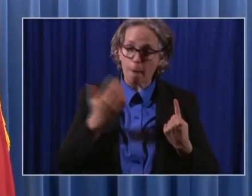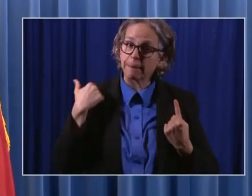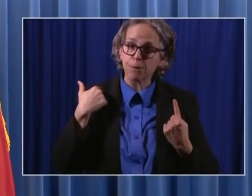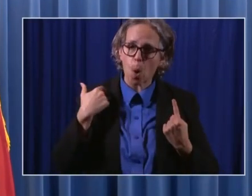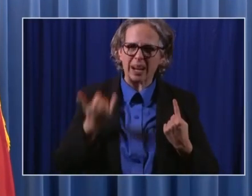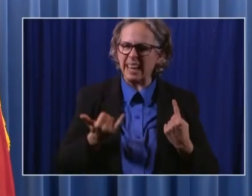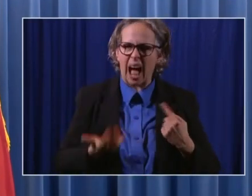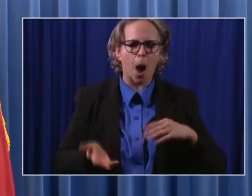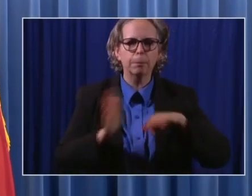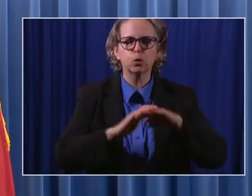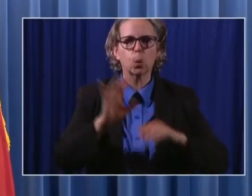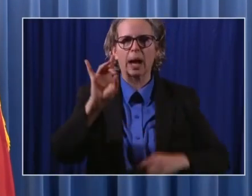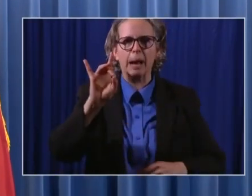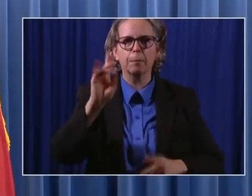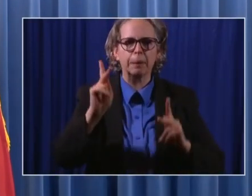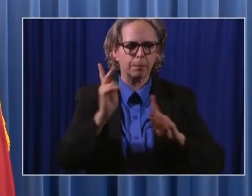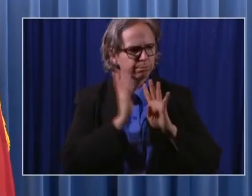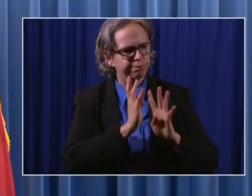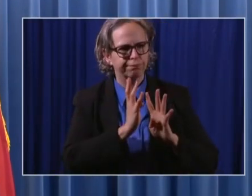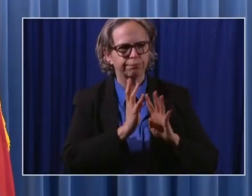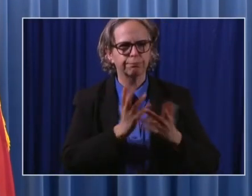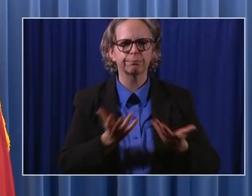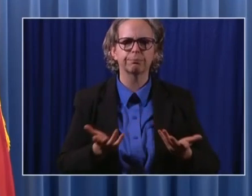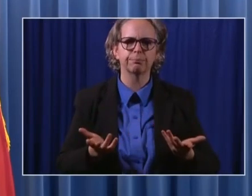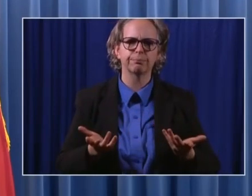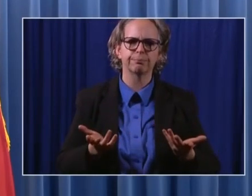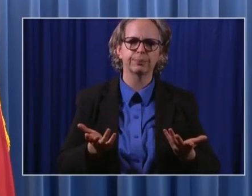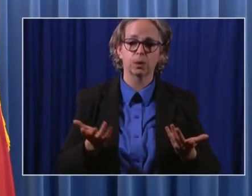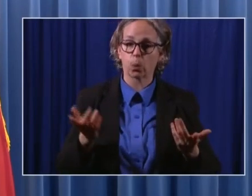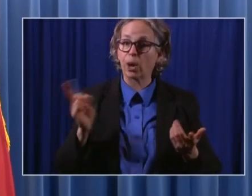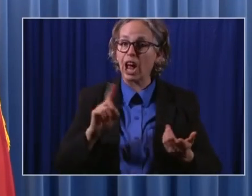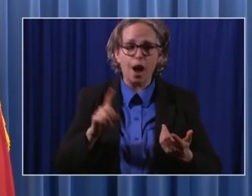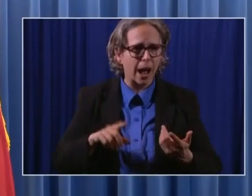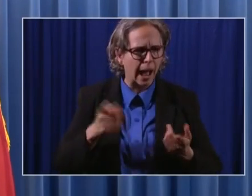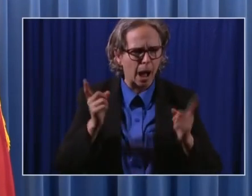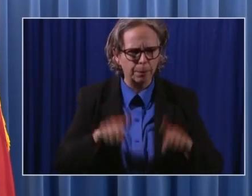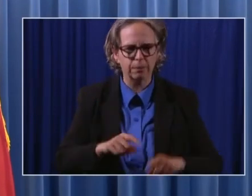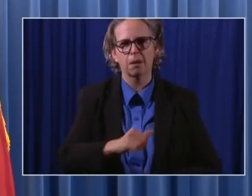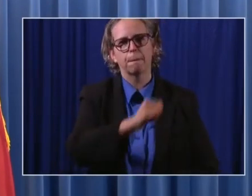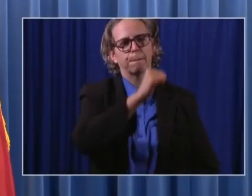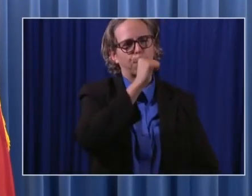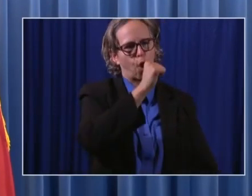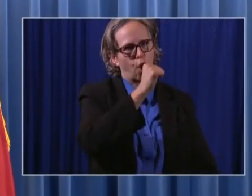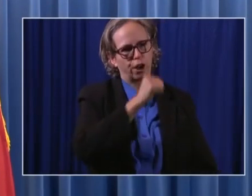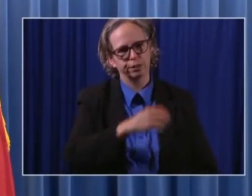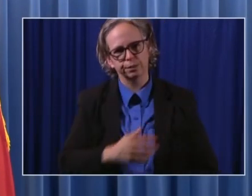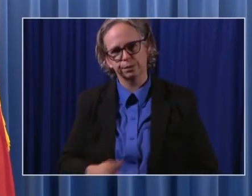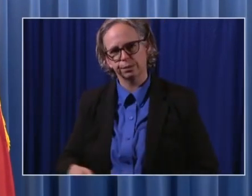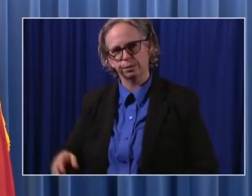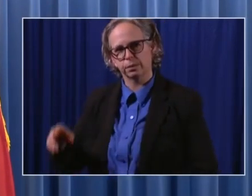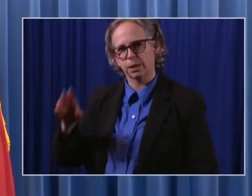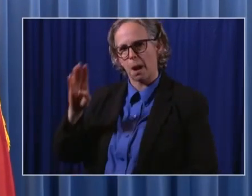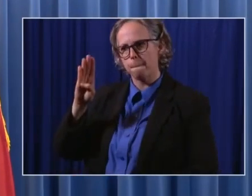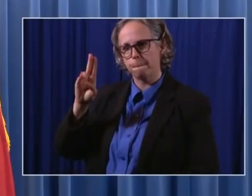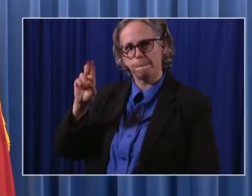14th, THE AVERAGE DAILY CASE HAS INCREASED FROM 1 TO NEARLY